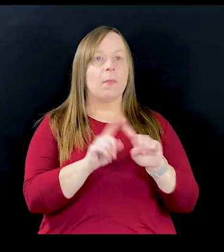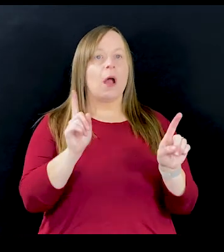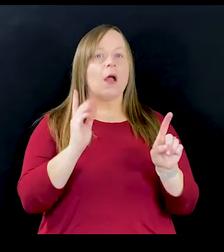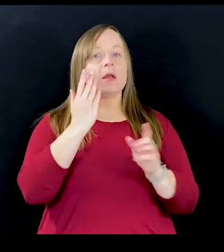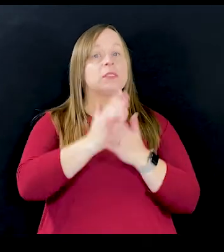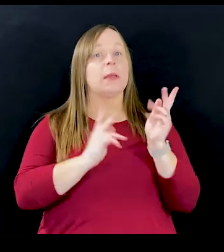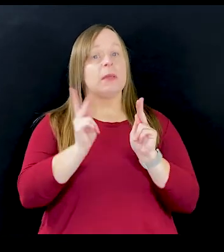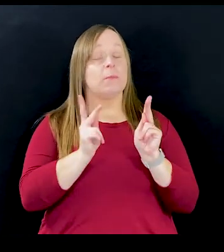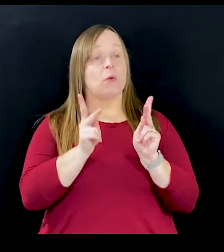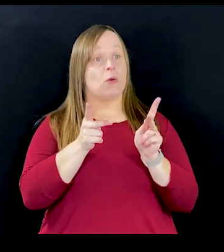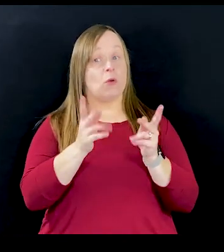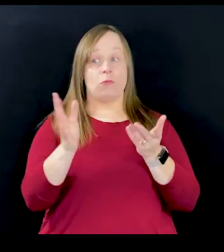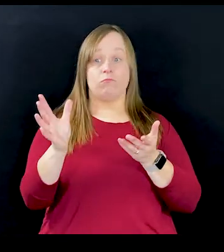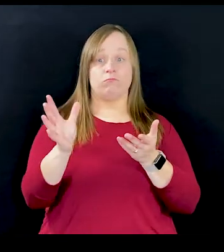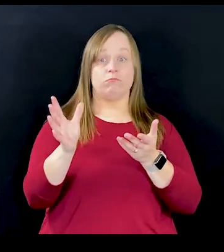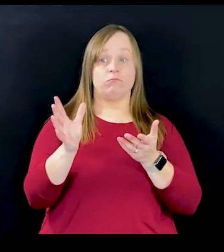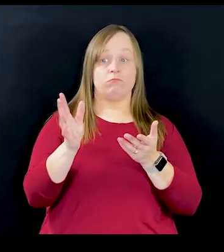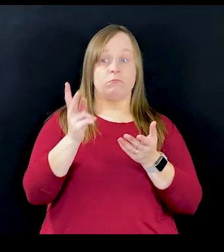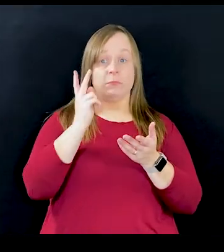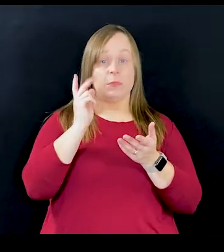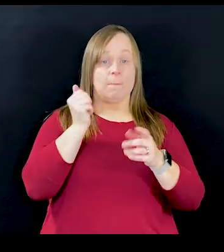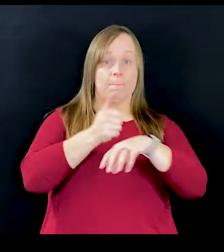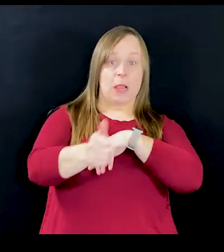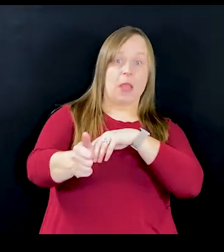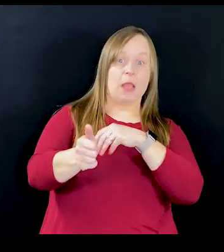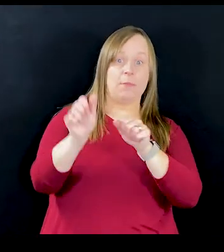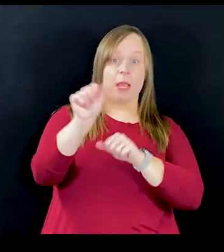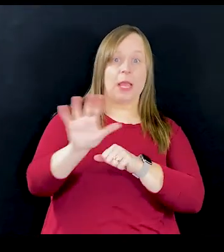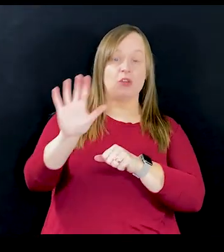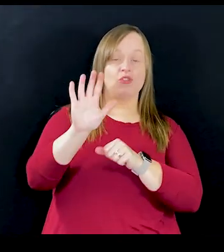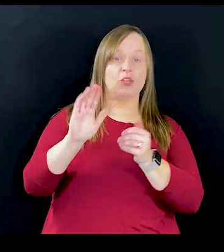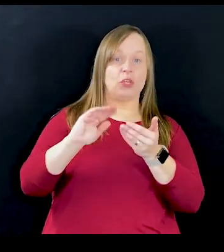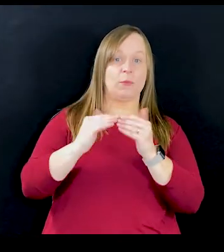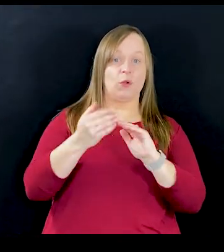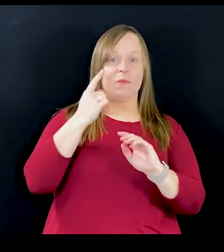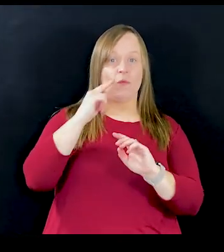Some folks took that opportunity to blame the Asian community for the virus